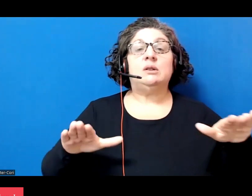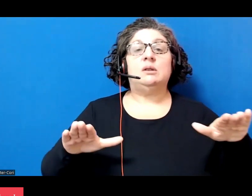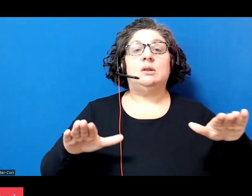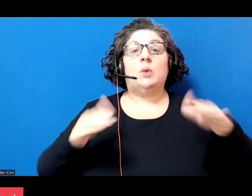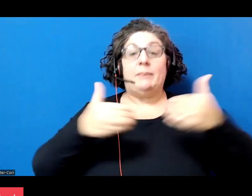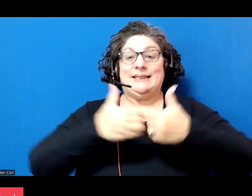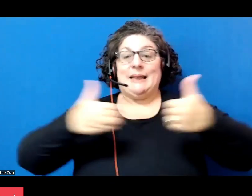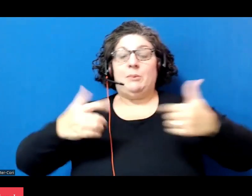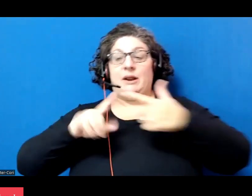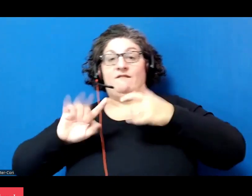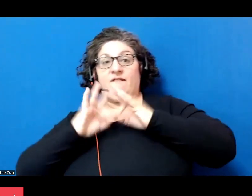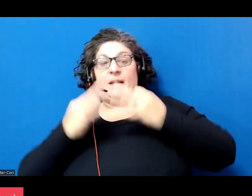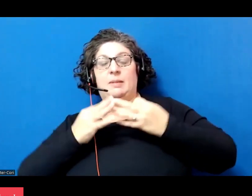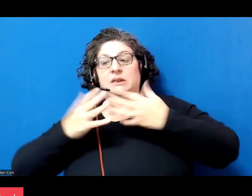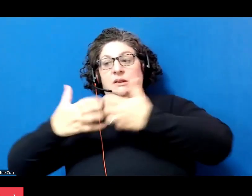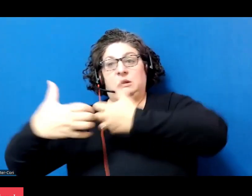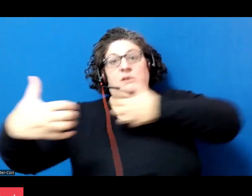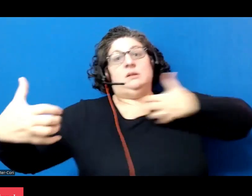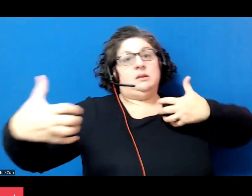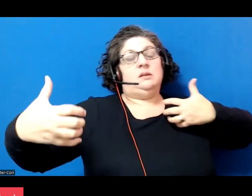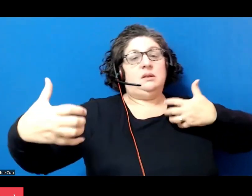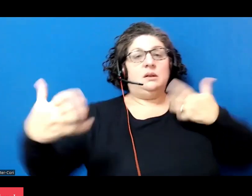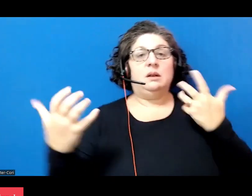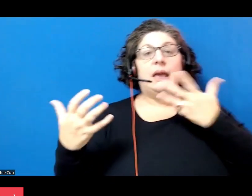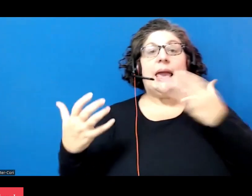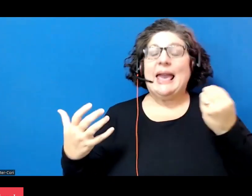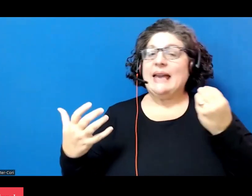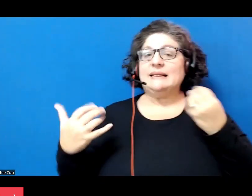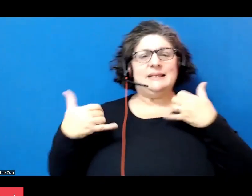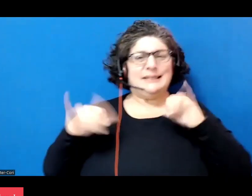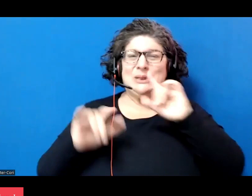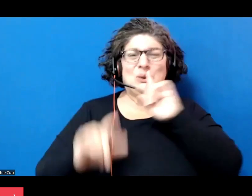separated from their families. And it's still true.